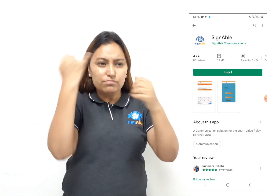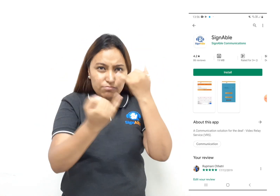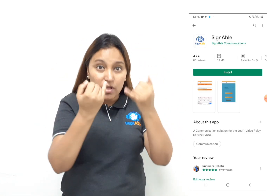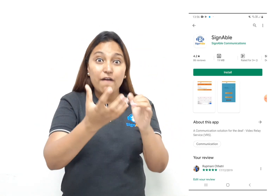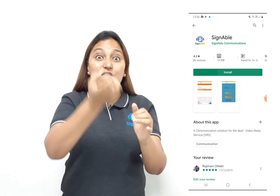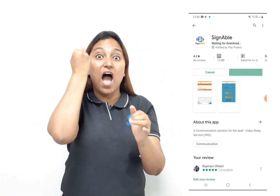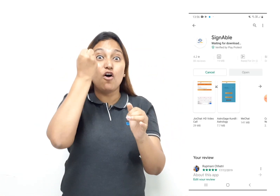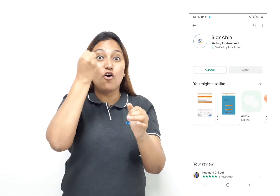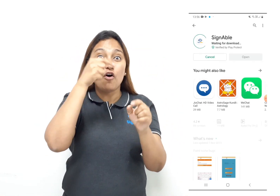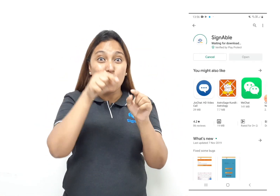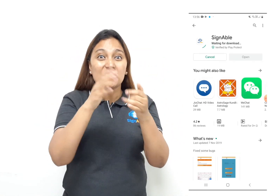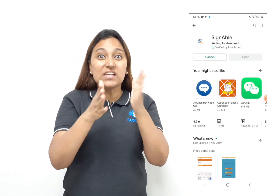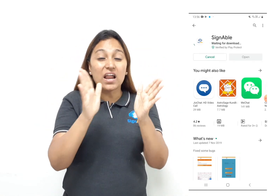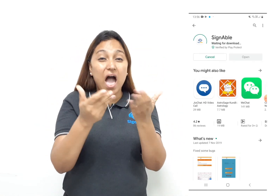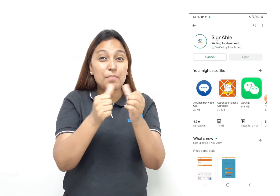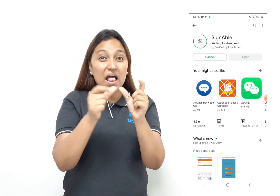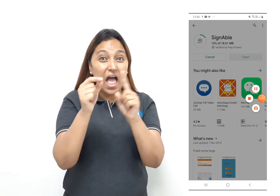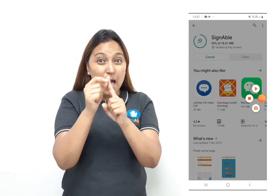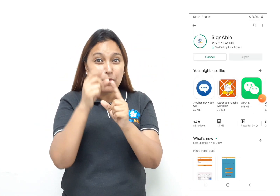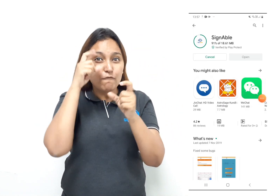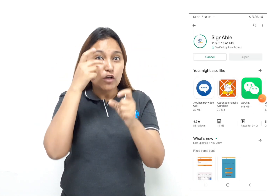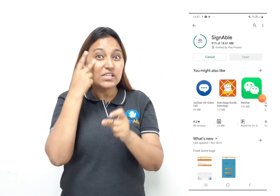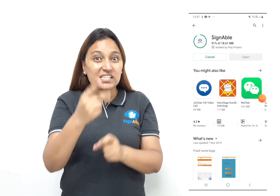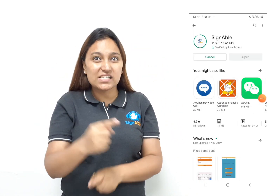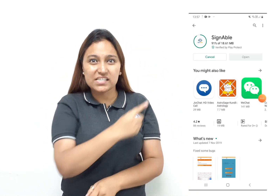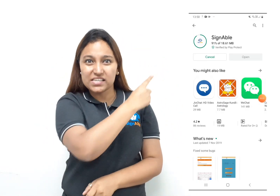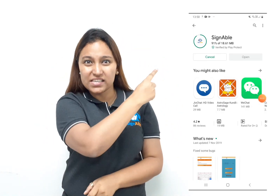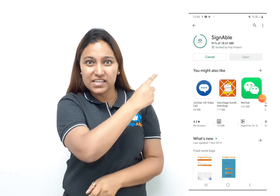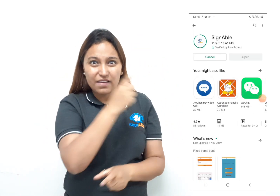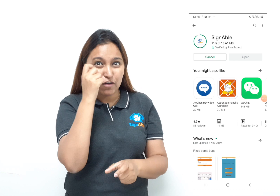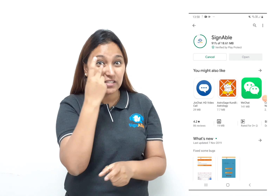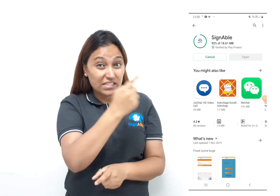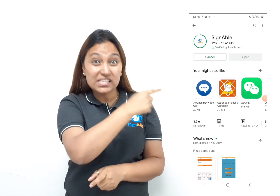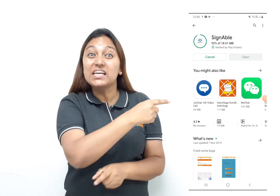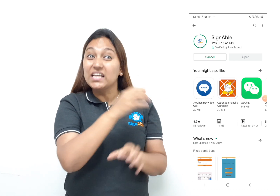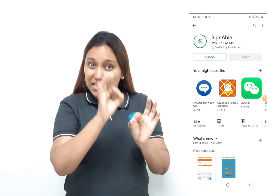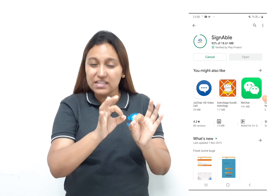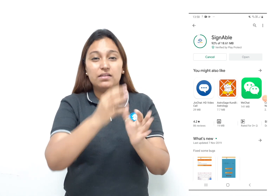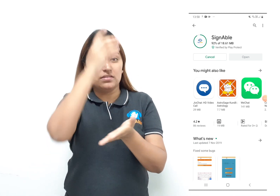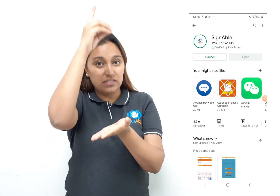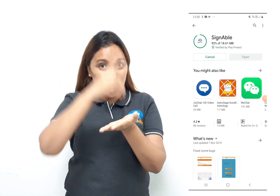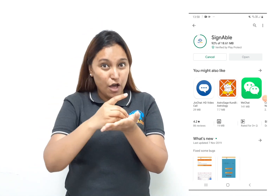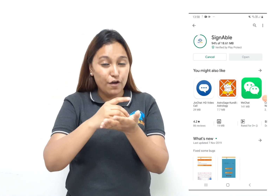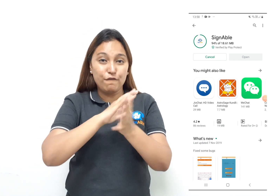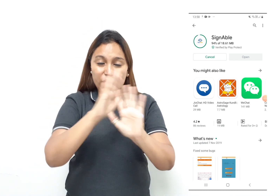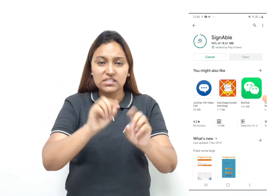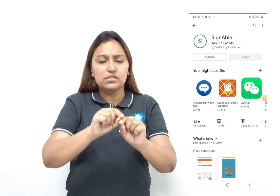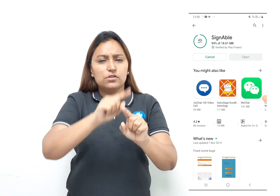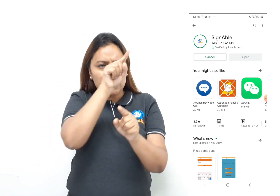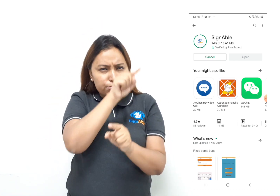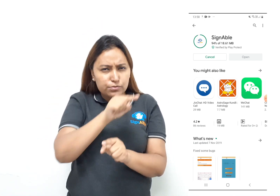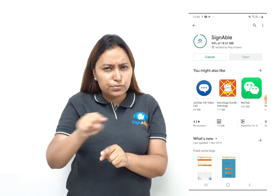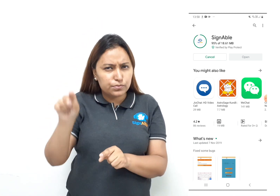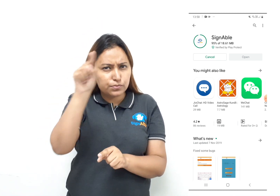Press enter and you should find SignAble app icon. This is the one... Click Download.